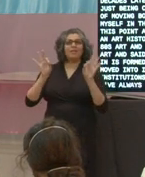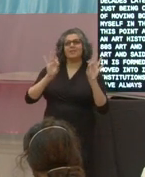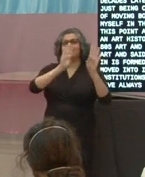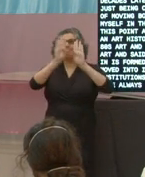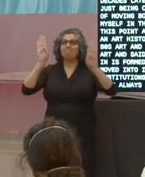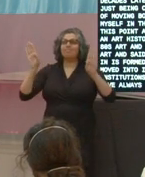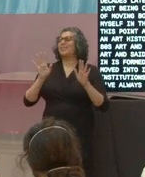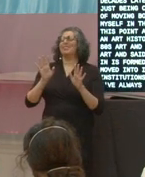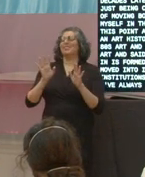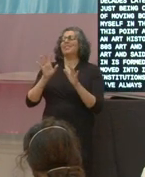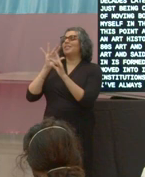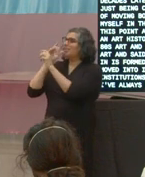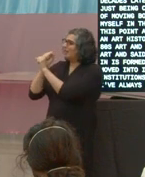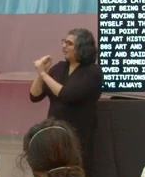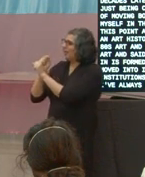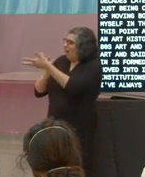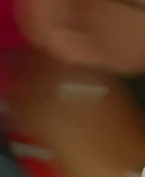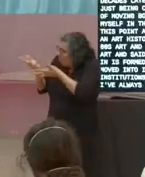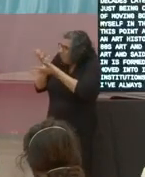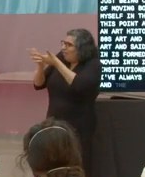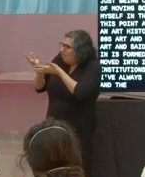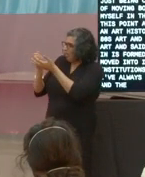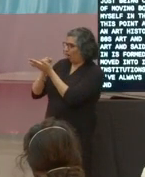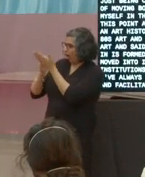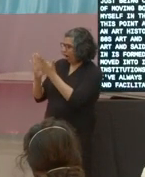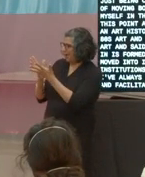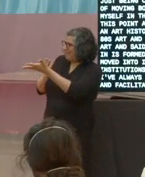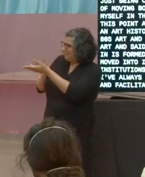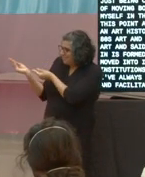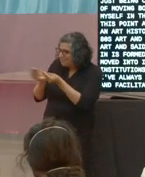projects, and so that interest in performance movement, maybe